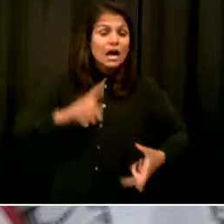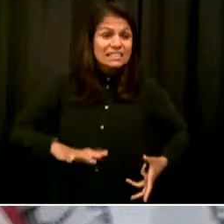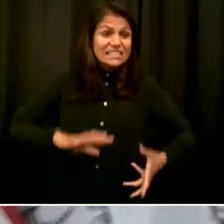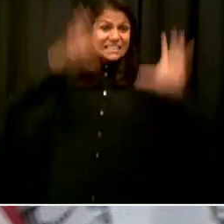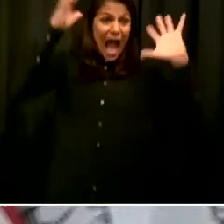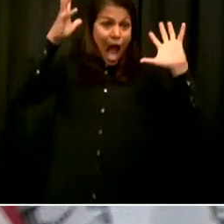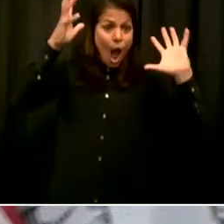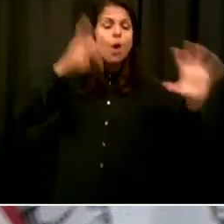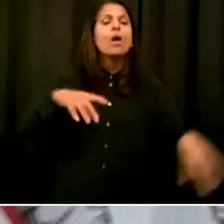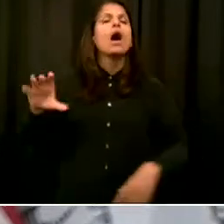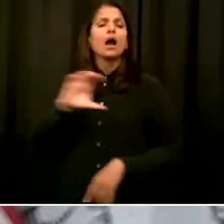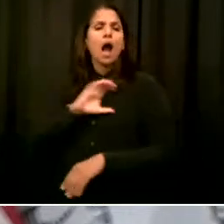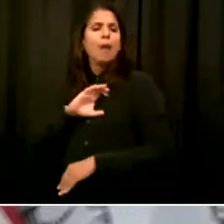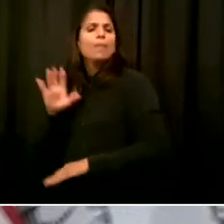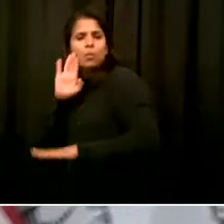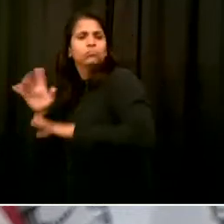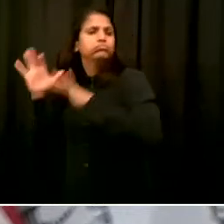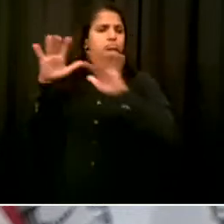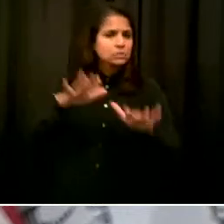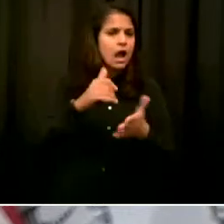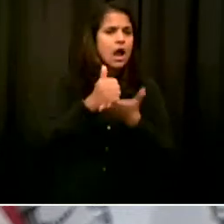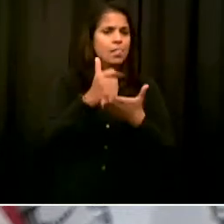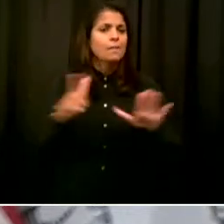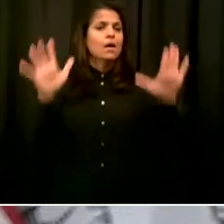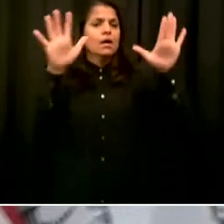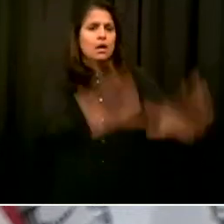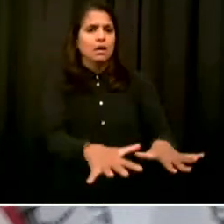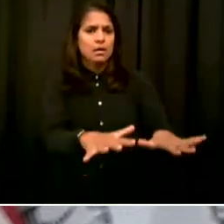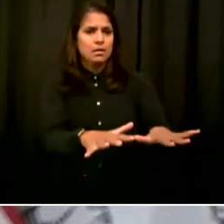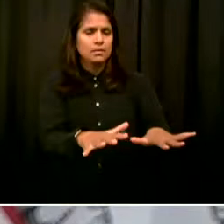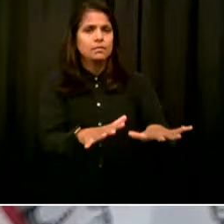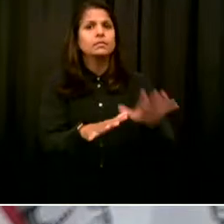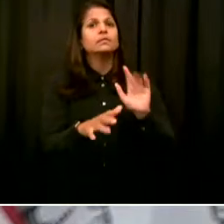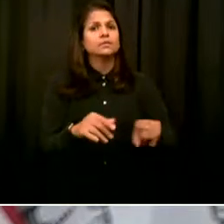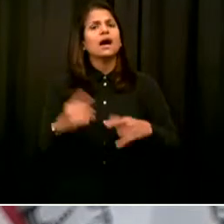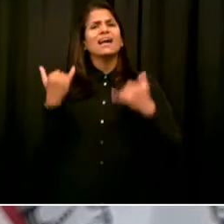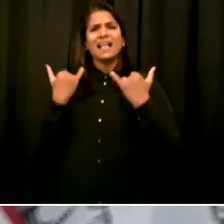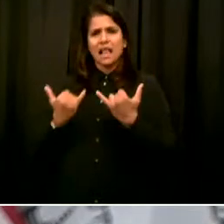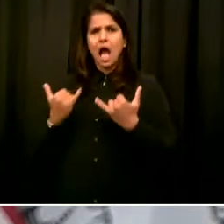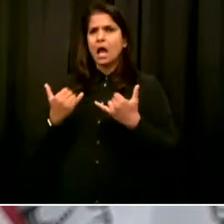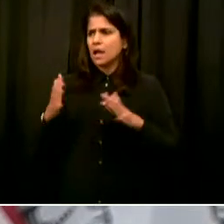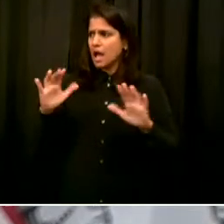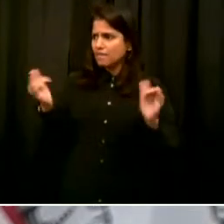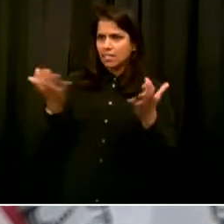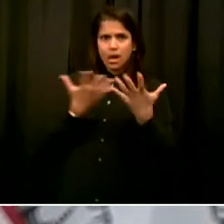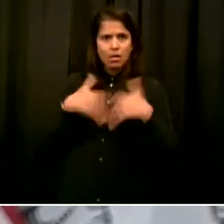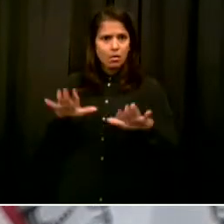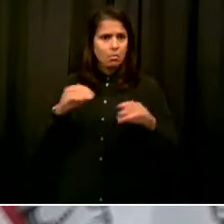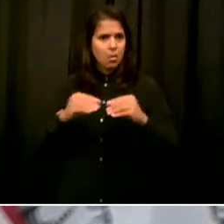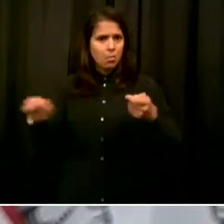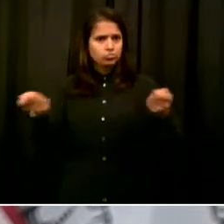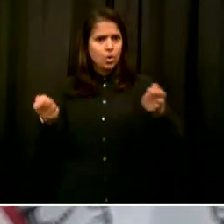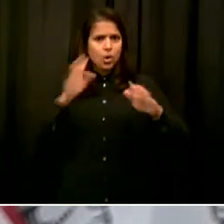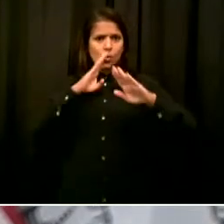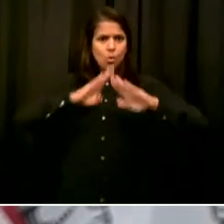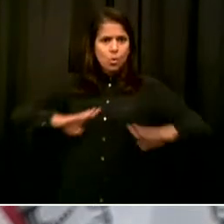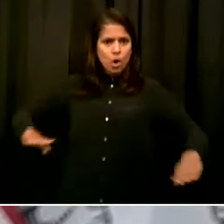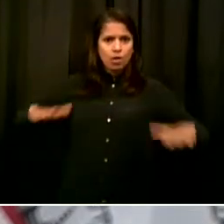OTN SEE THAT AND I'M NOT GOING TO SPPECULLEAT O OAN PPROACHES WE ALL HOPE AND PRAY ARE NOT